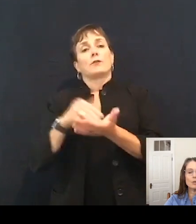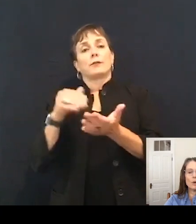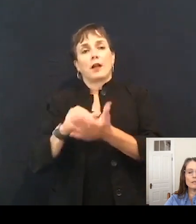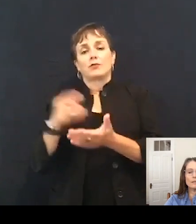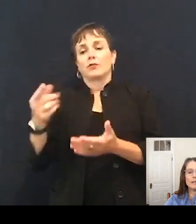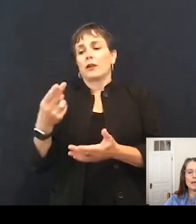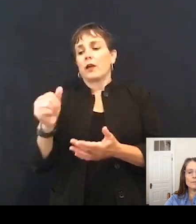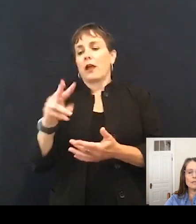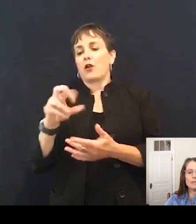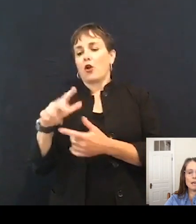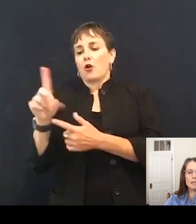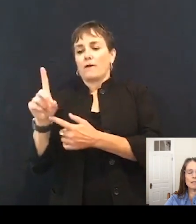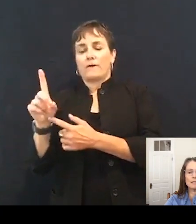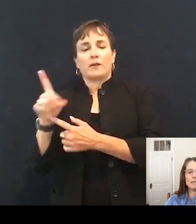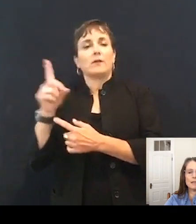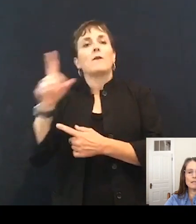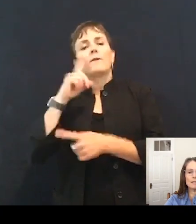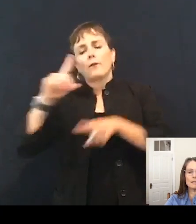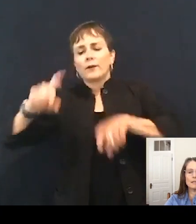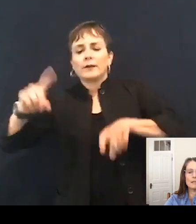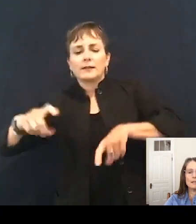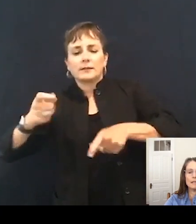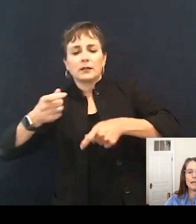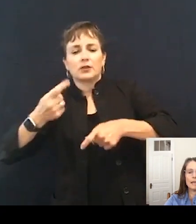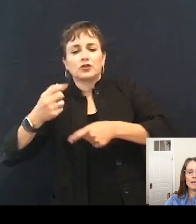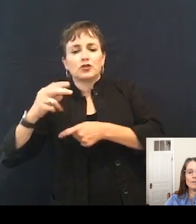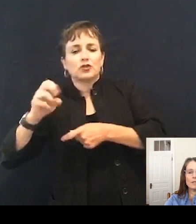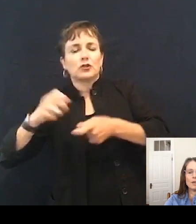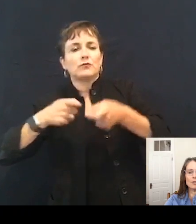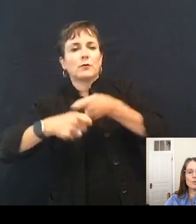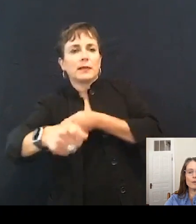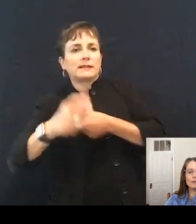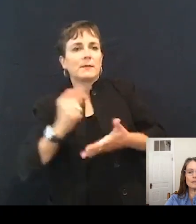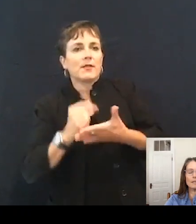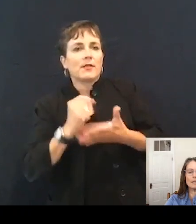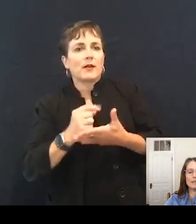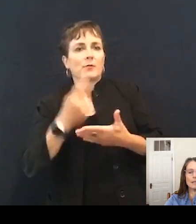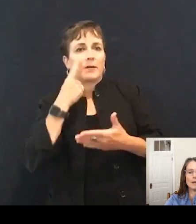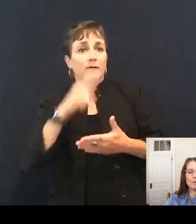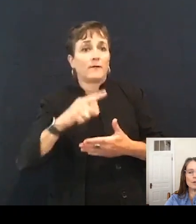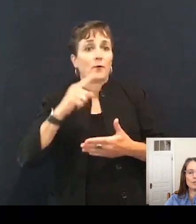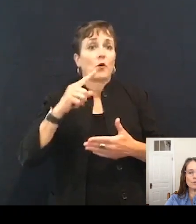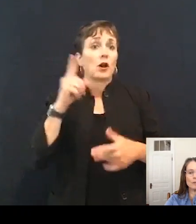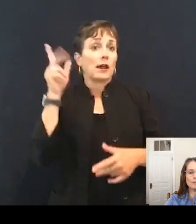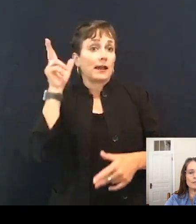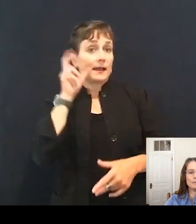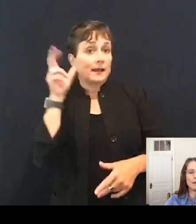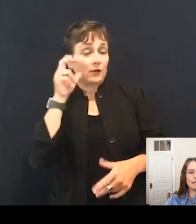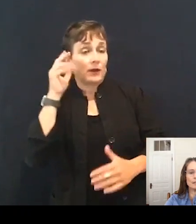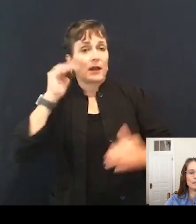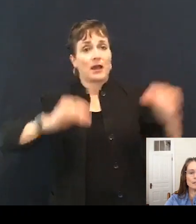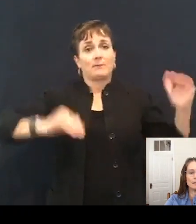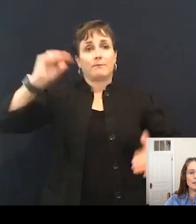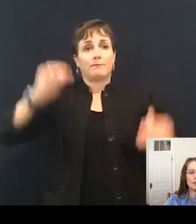Gwen's lab designed and tested the AAV-USH1C in our USH1C mice.